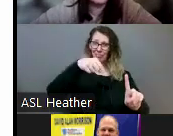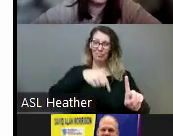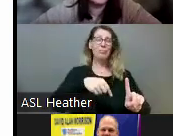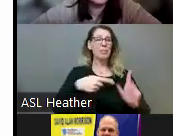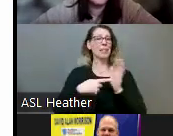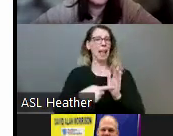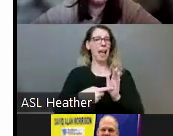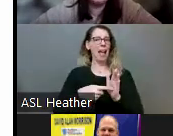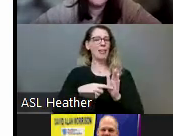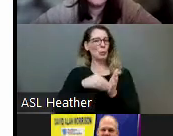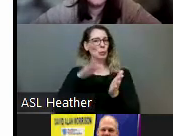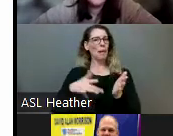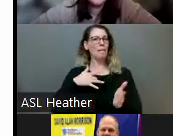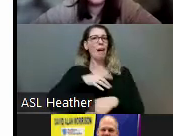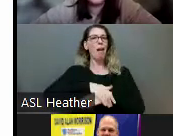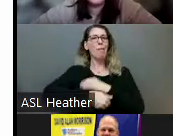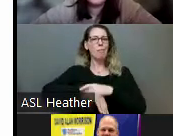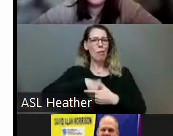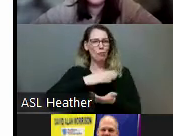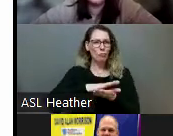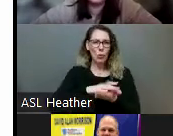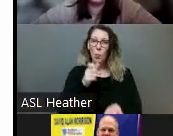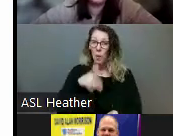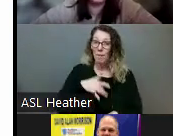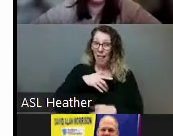comfortable at school. And who feels comfortable at school is definitely